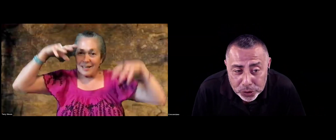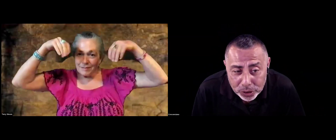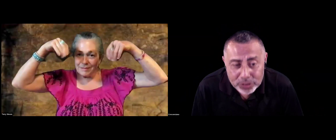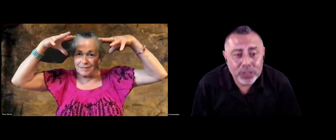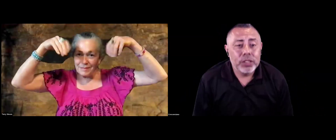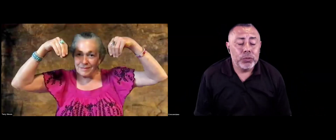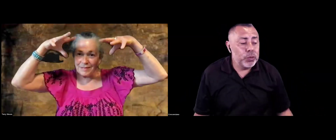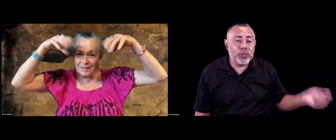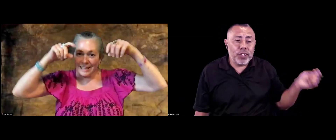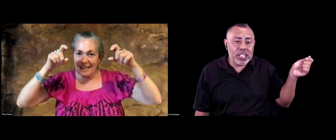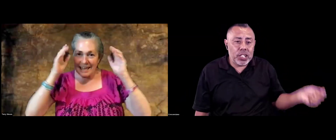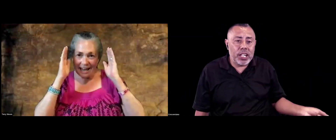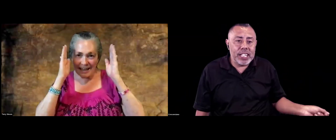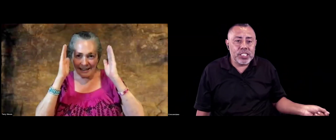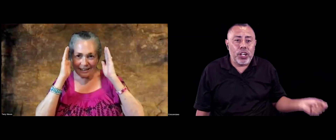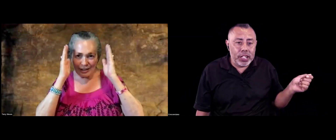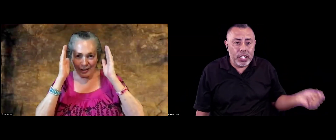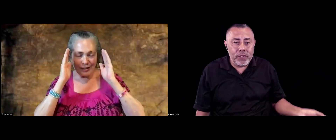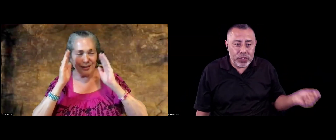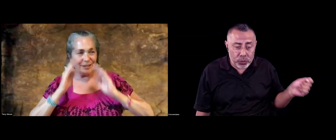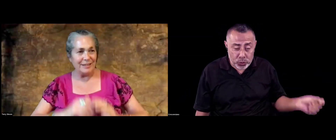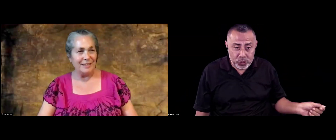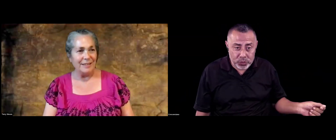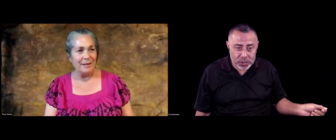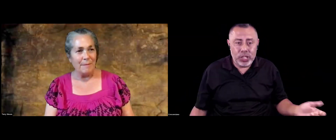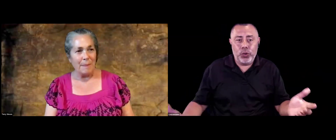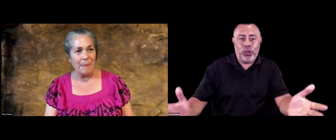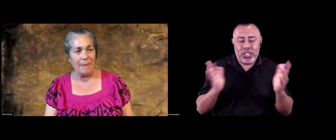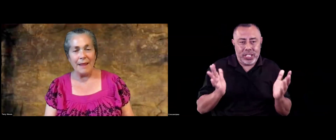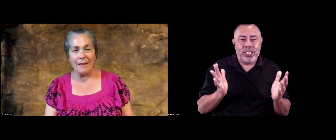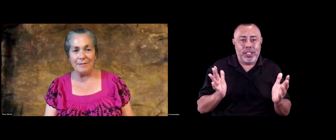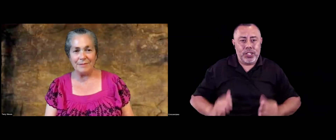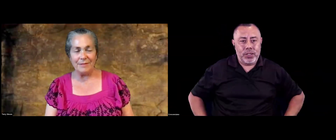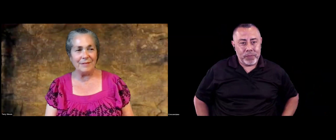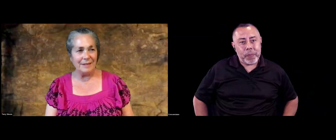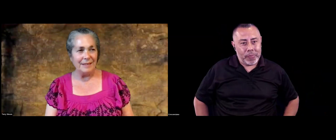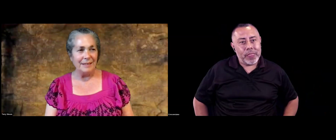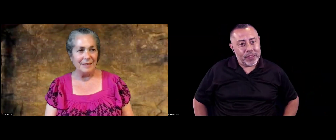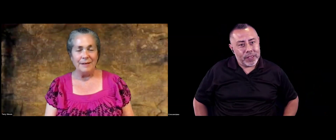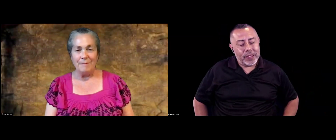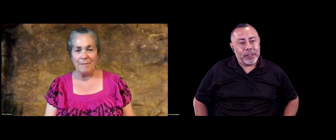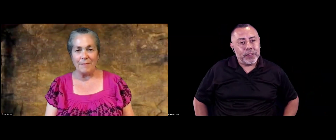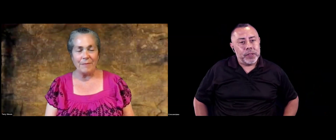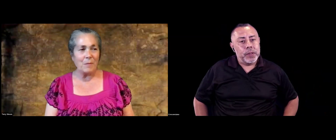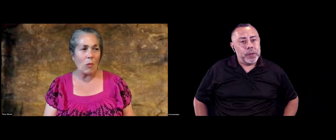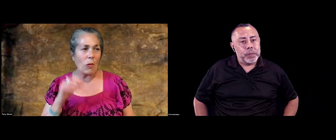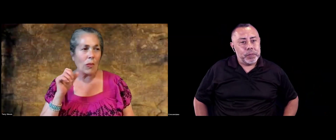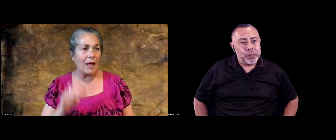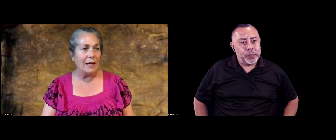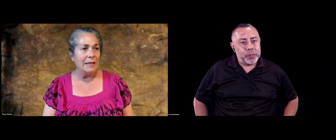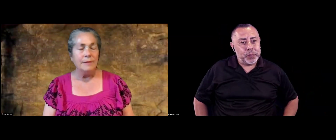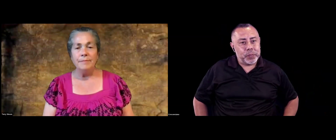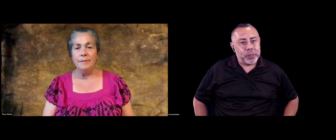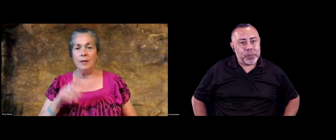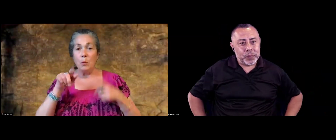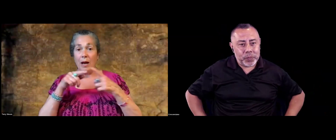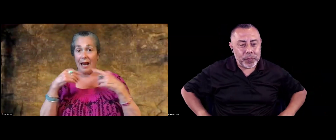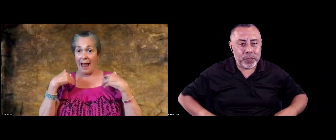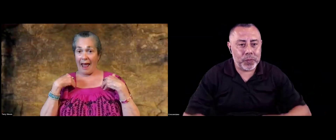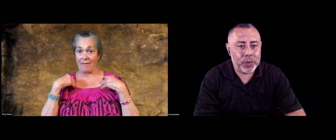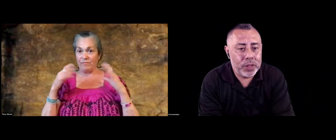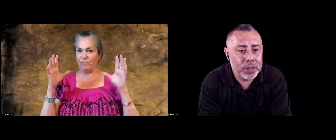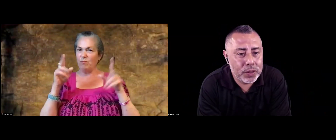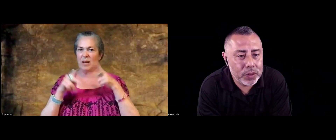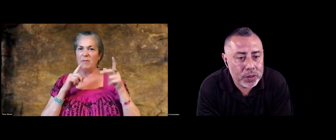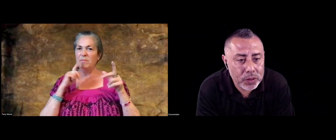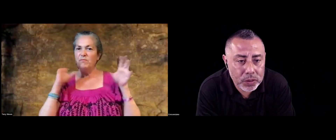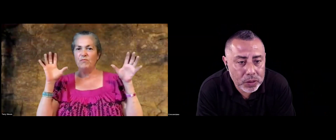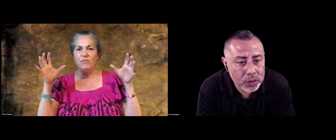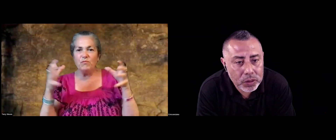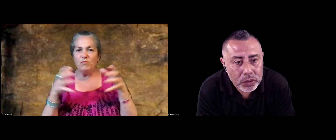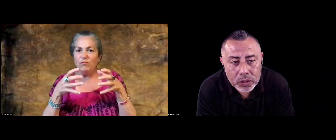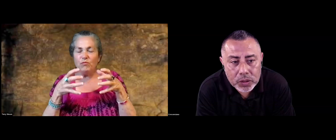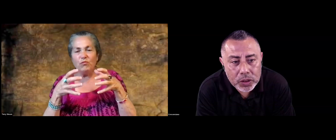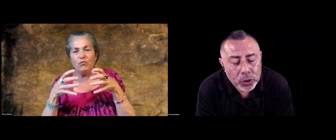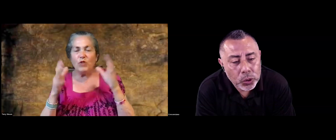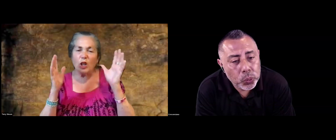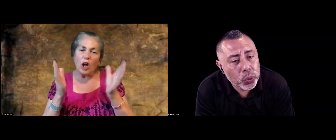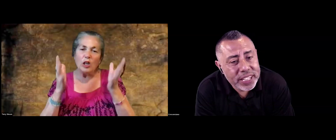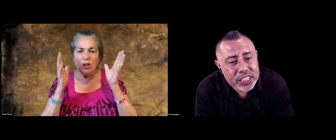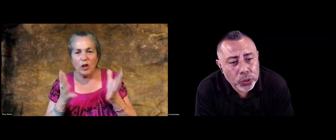Another protocol we will flash the lights on and off in the room in order to get attention.